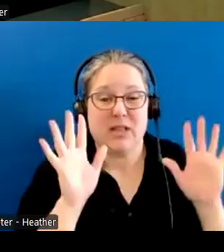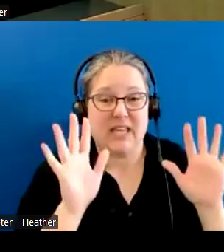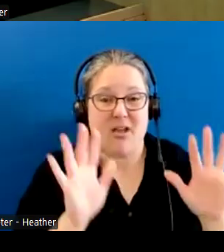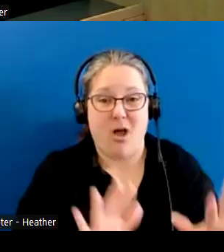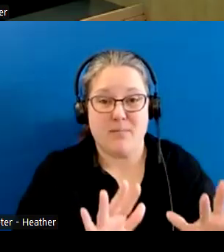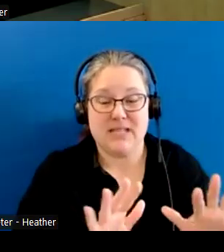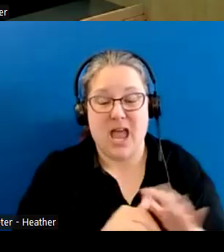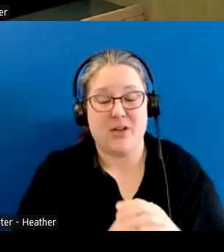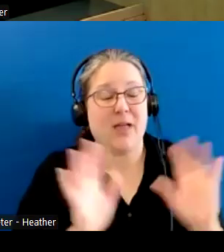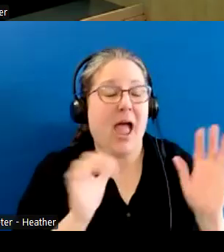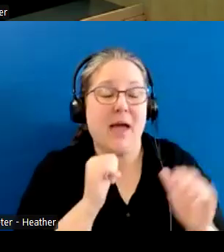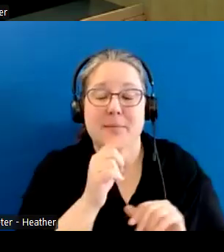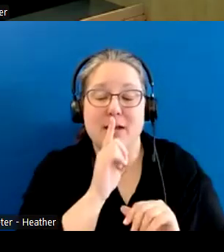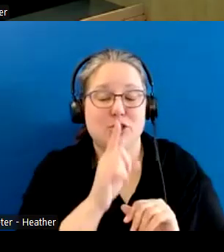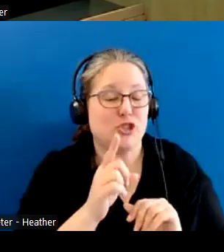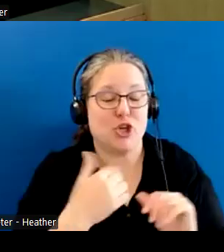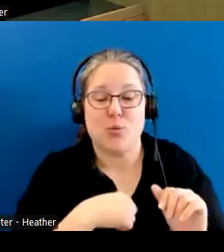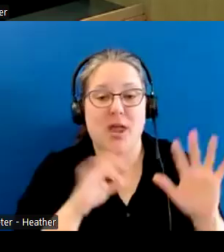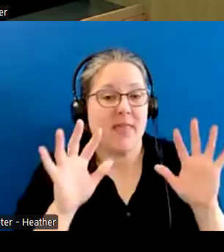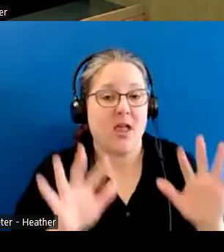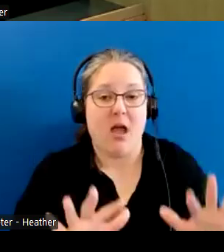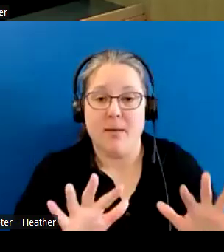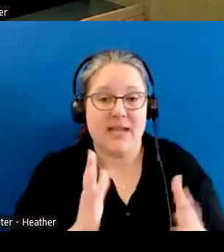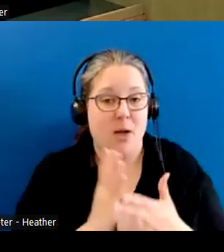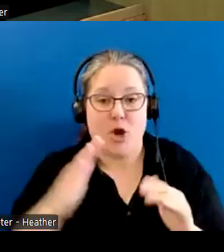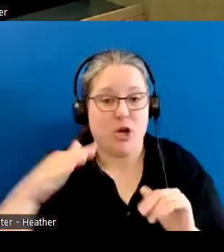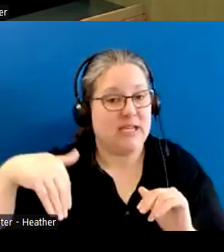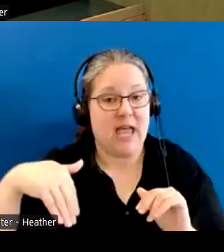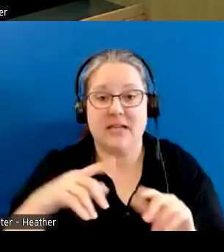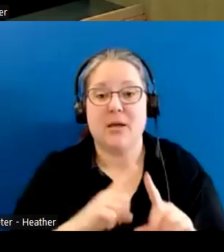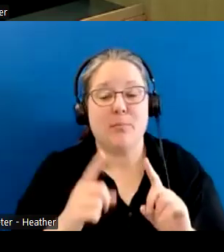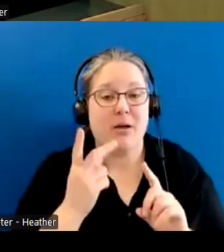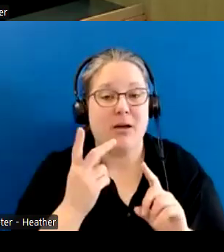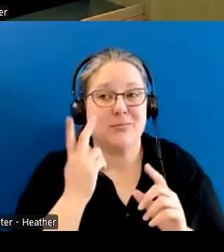down I I'm not sure we're at the calm down phase, but you know, depending on how things happen in